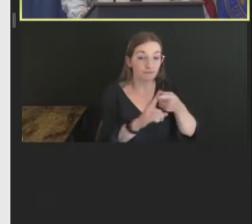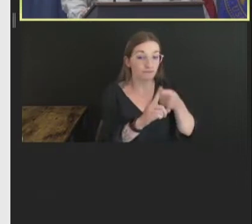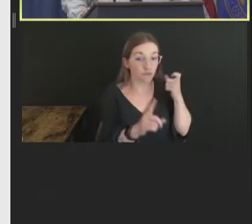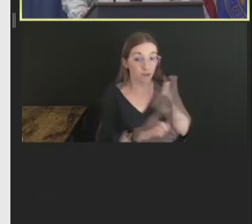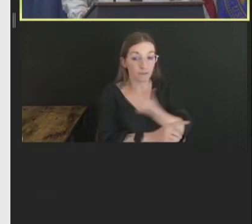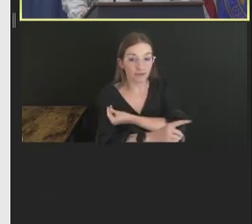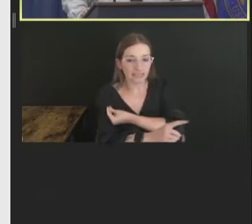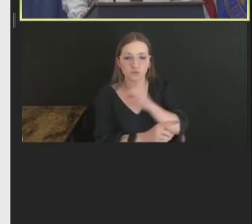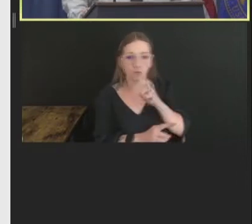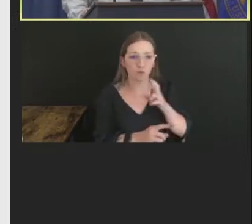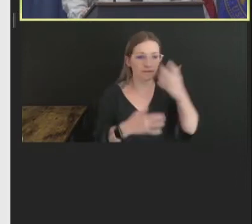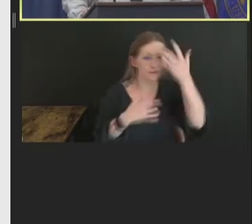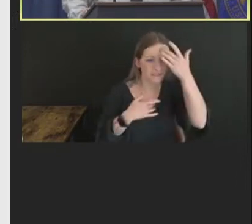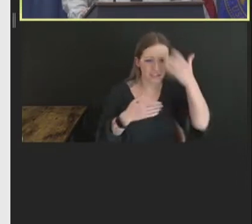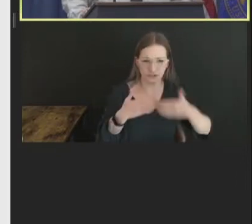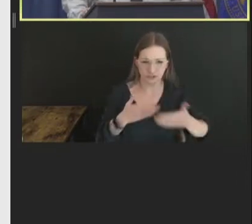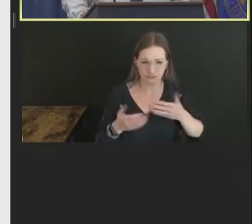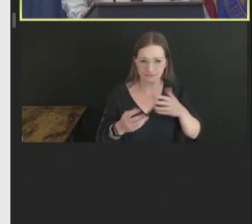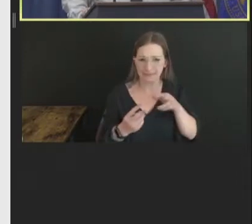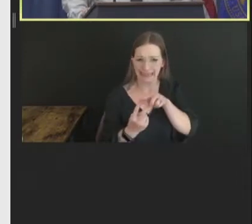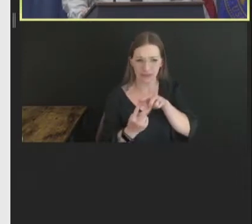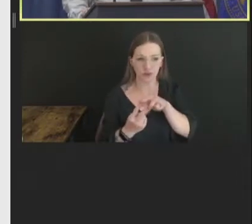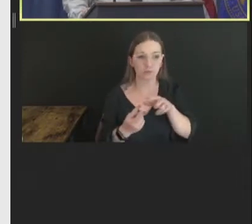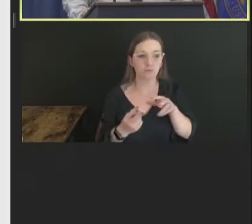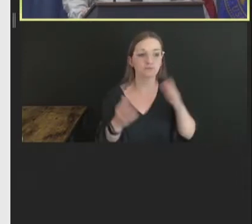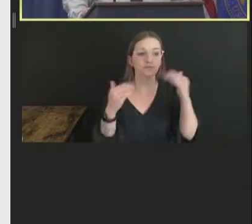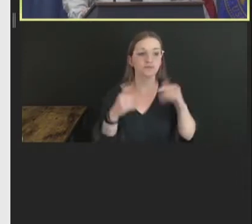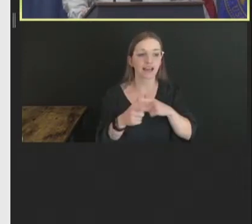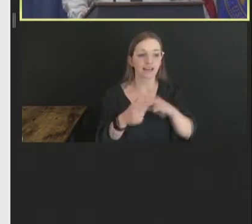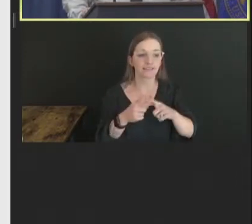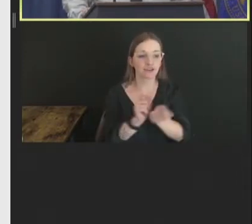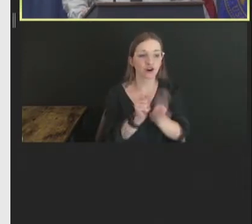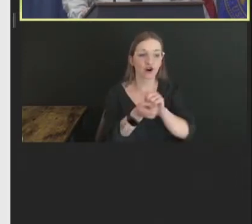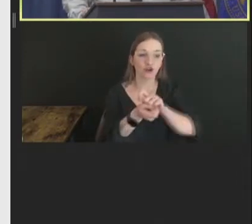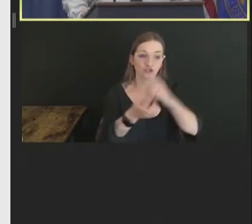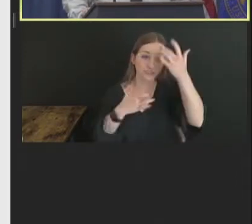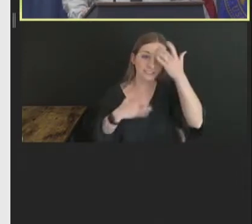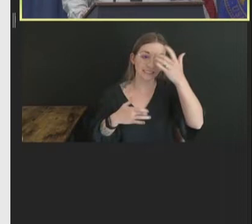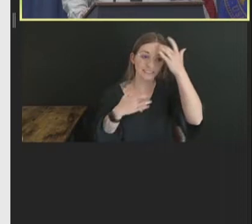and then altered disease, which is linked to, perhaps, altered sites of virus replication. So,